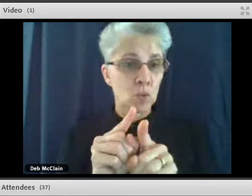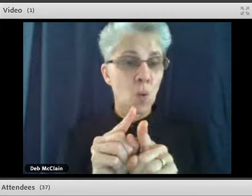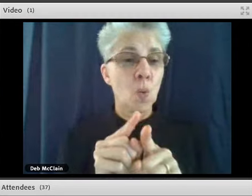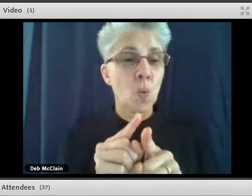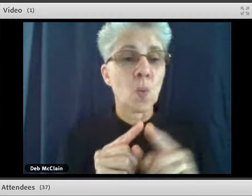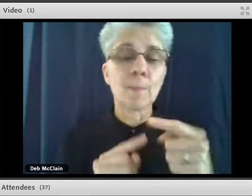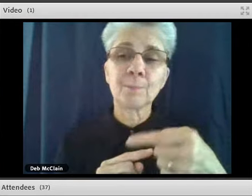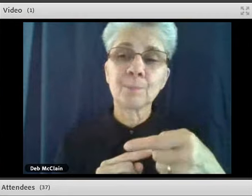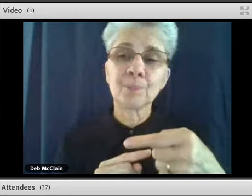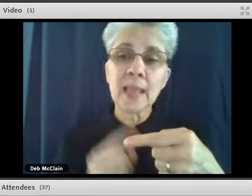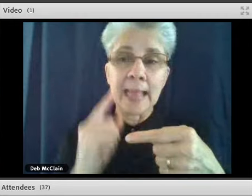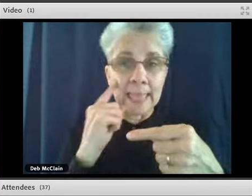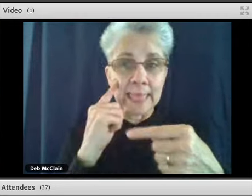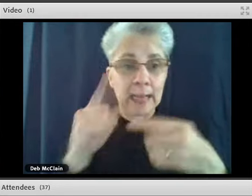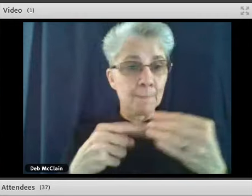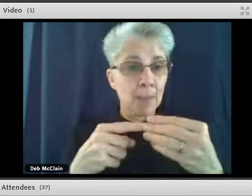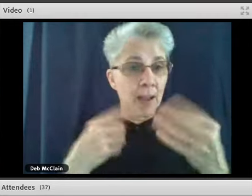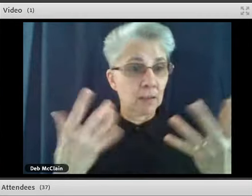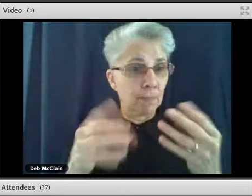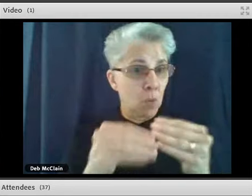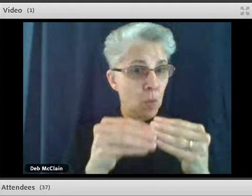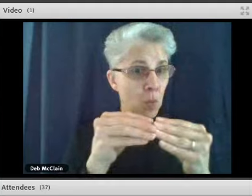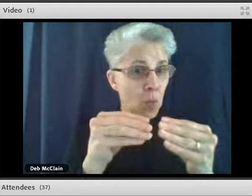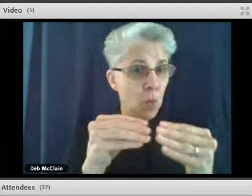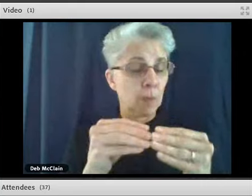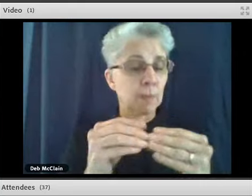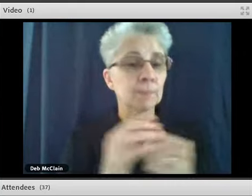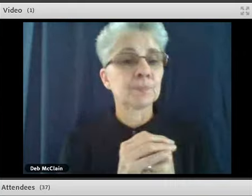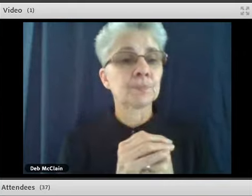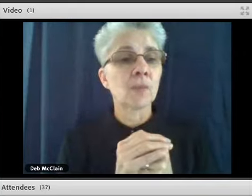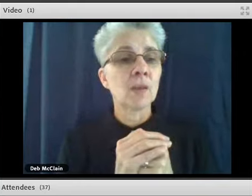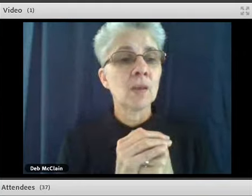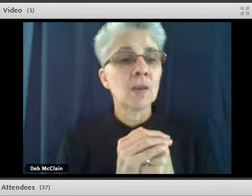also, things to think about are...